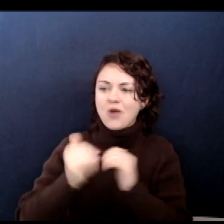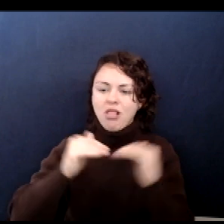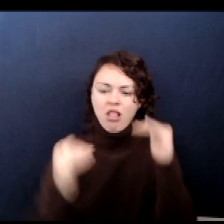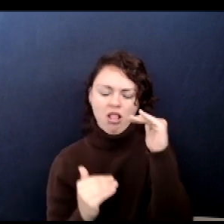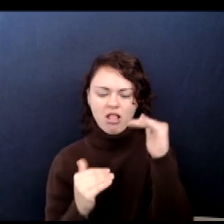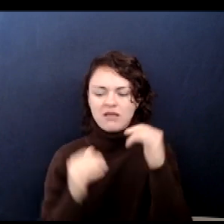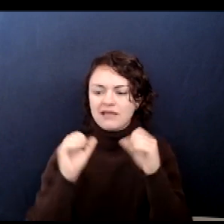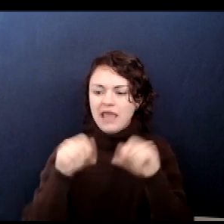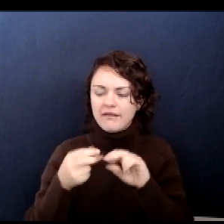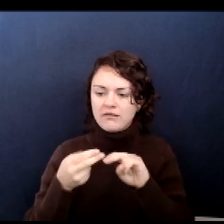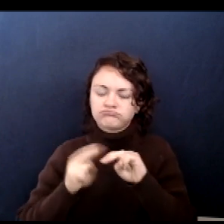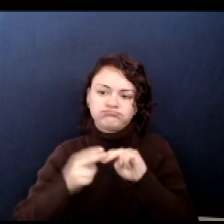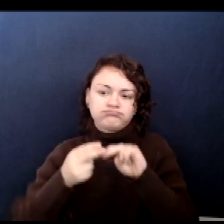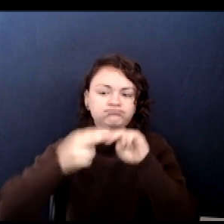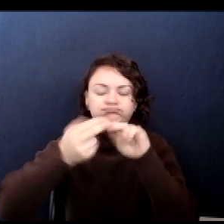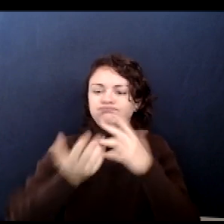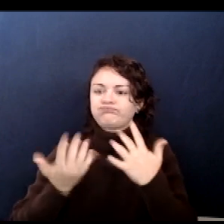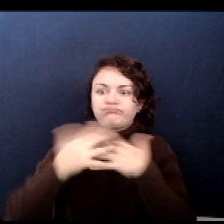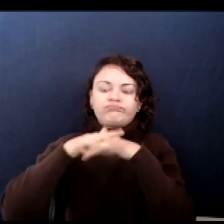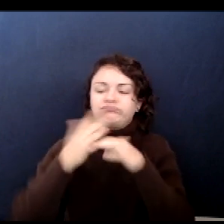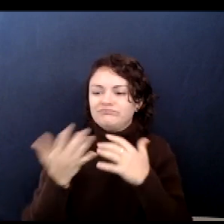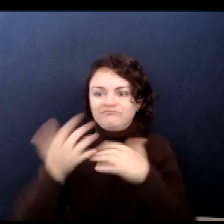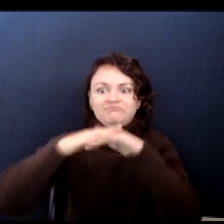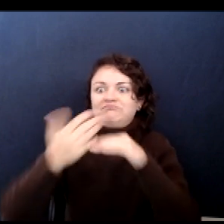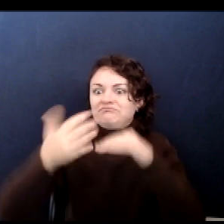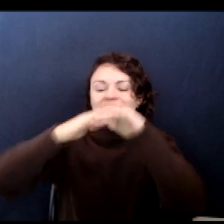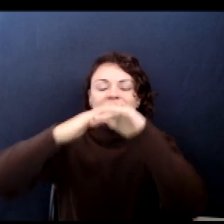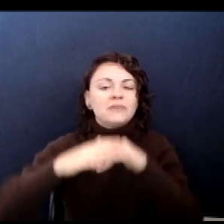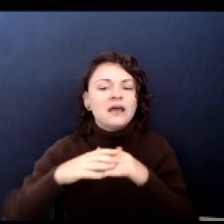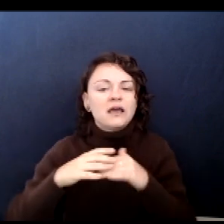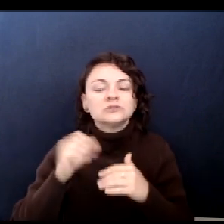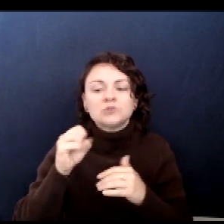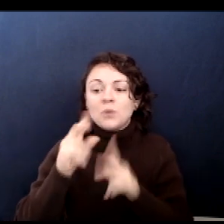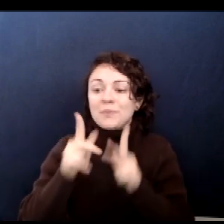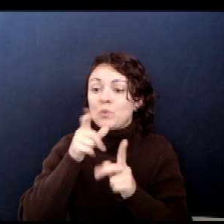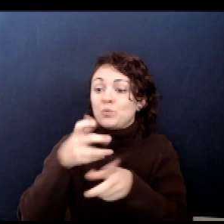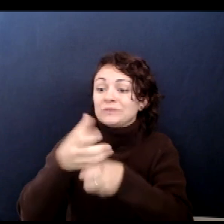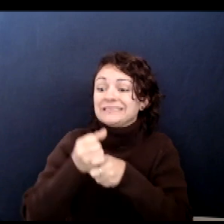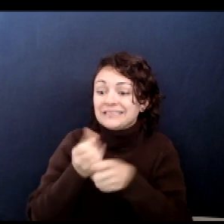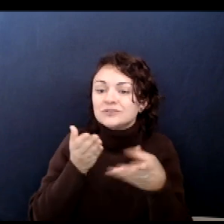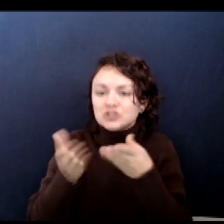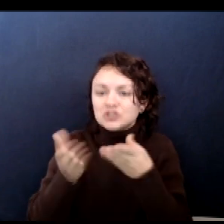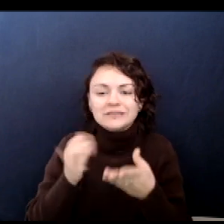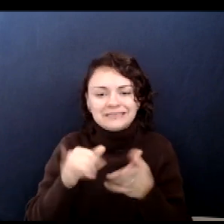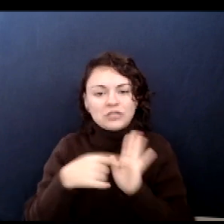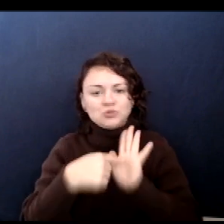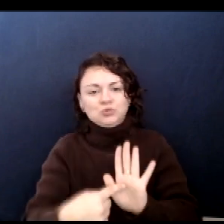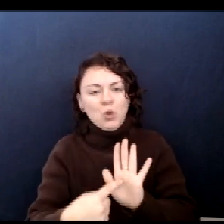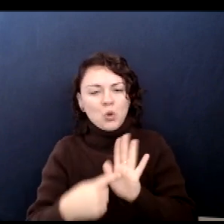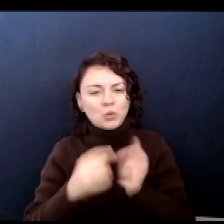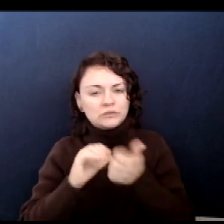our Medicaid members who are receiving HCBS services. I just wanted to spend a few seconds